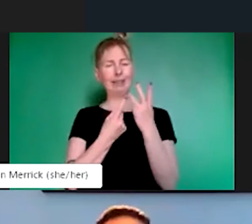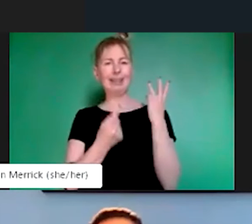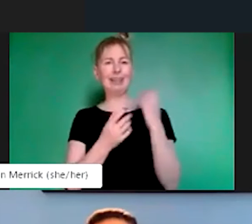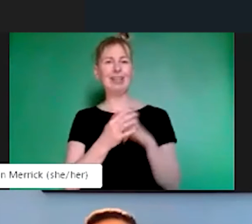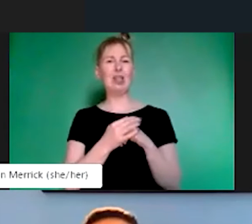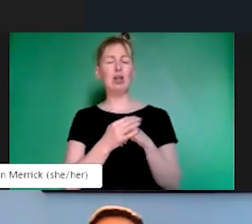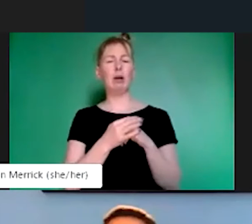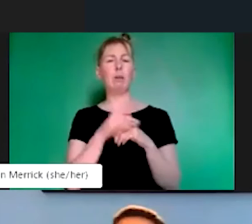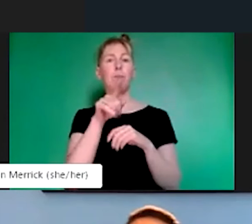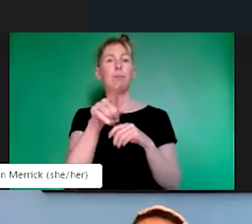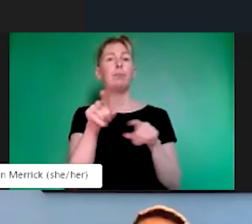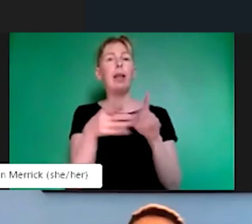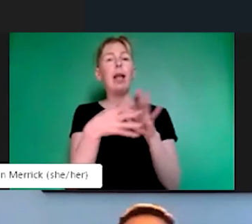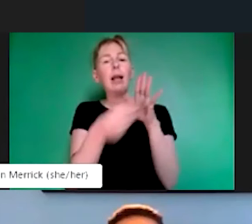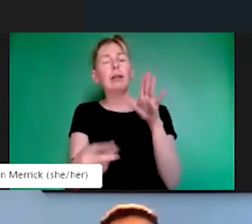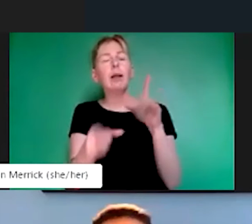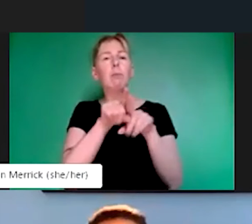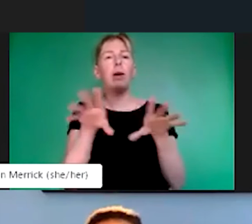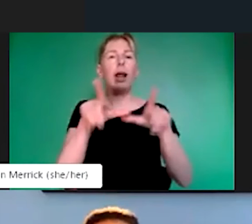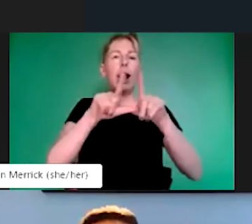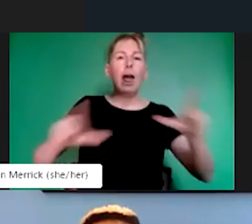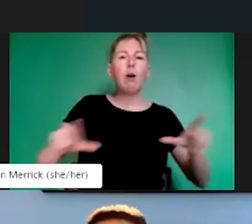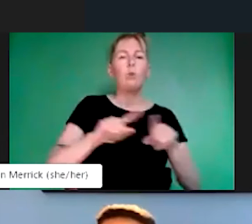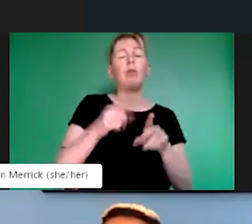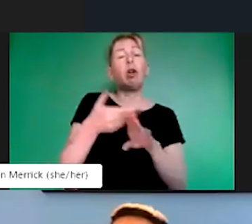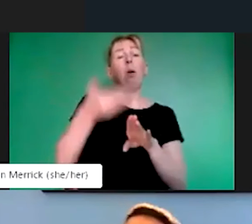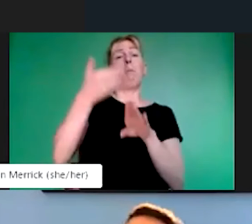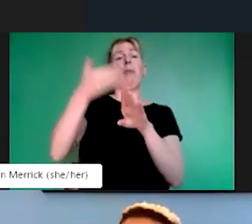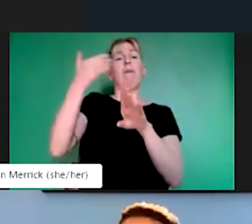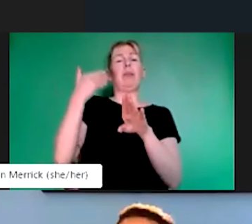disadvantaged communities, previously disadvantaged artists, even the language, for